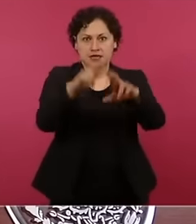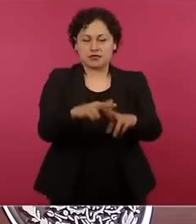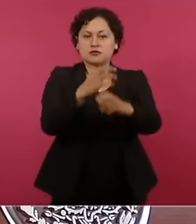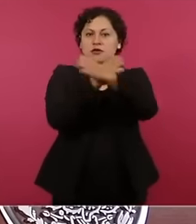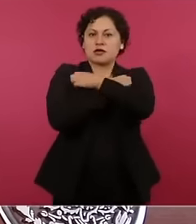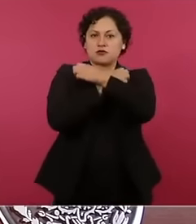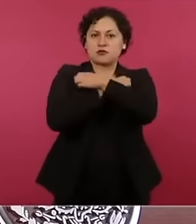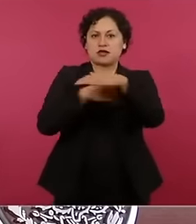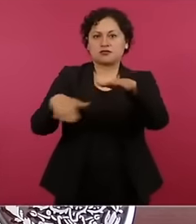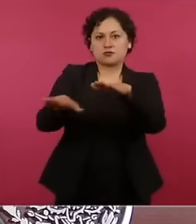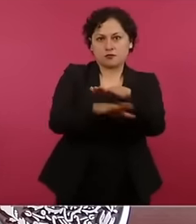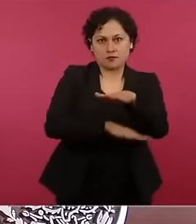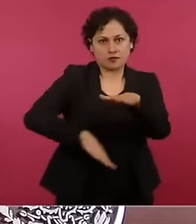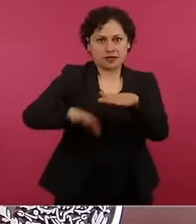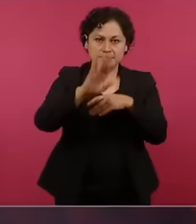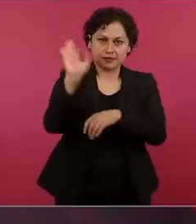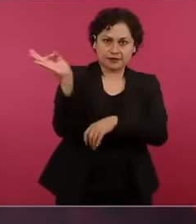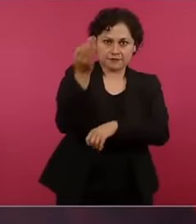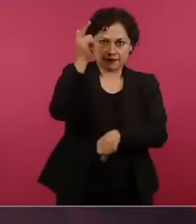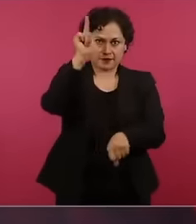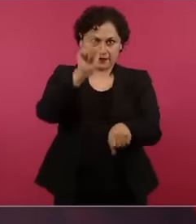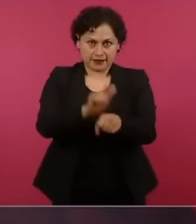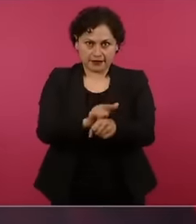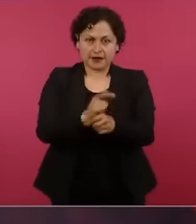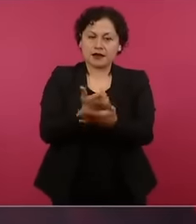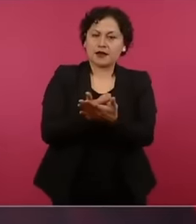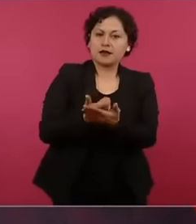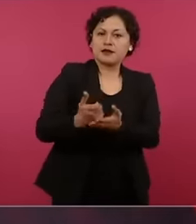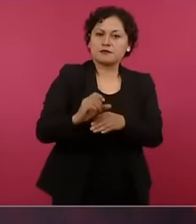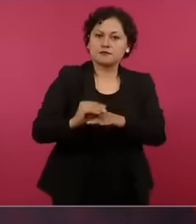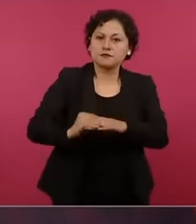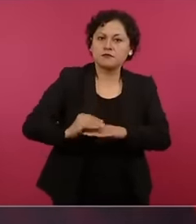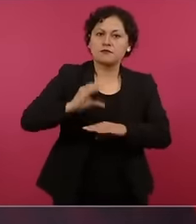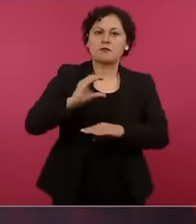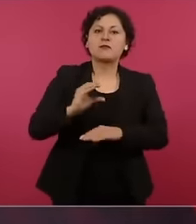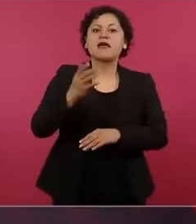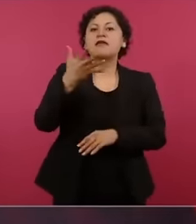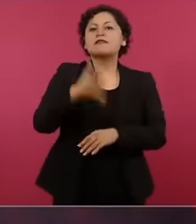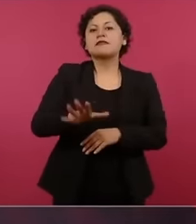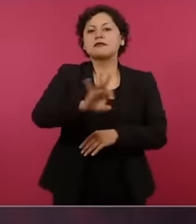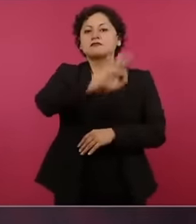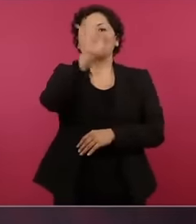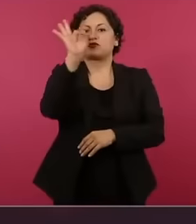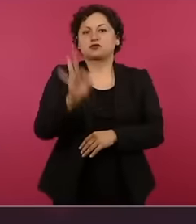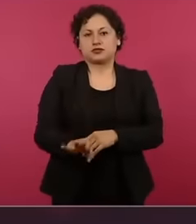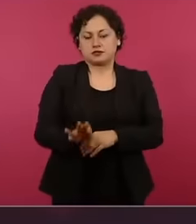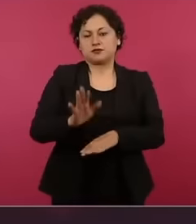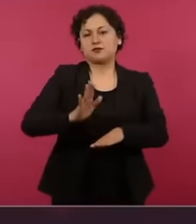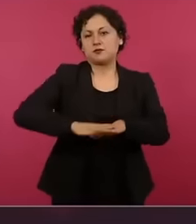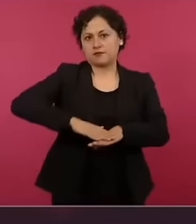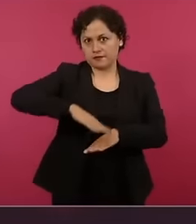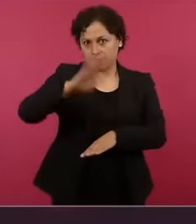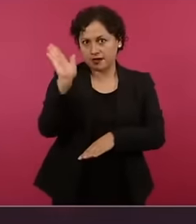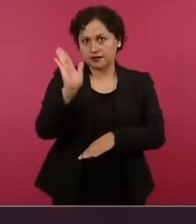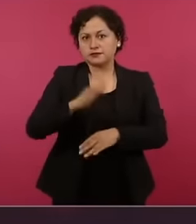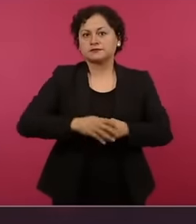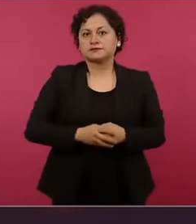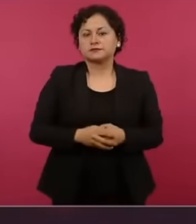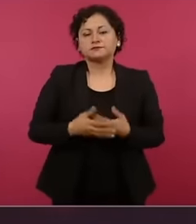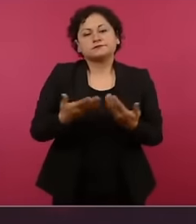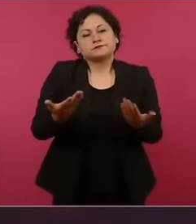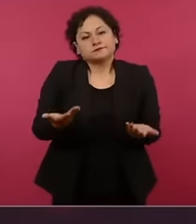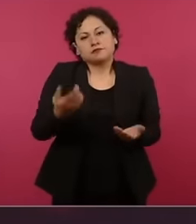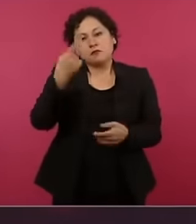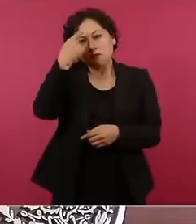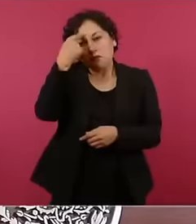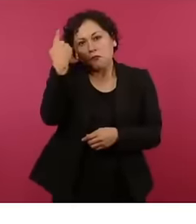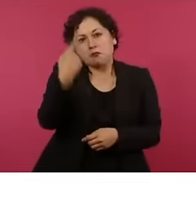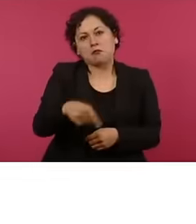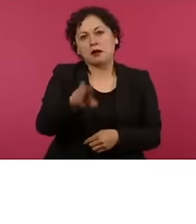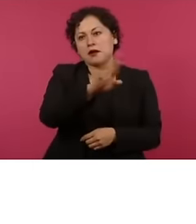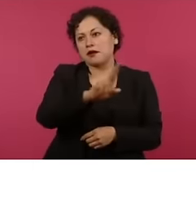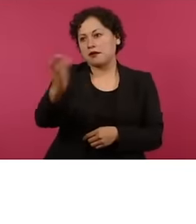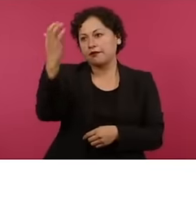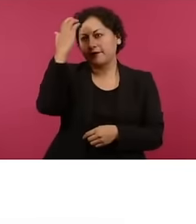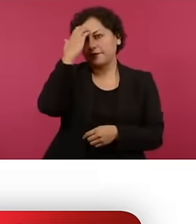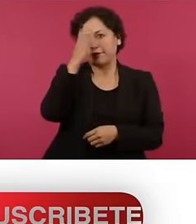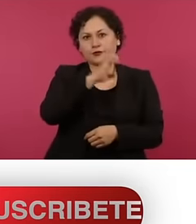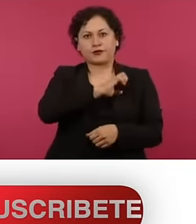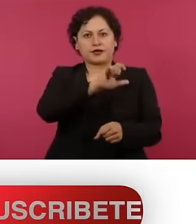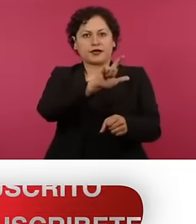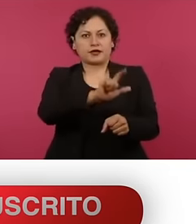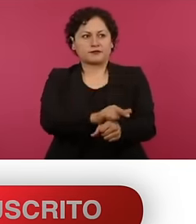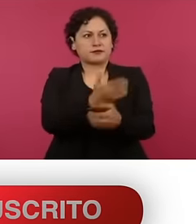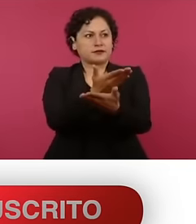federalized basic education teachers will be 10% on average. This is a special recognition for teachers